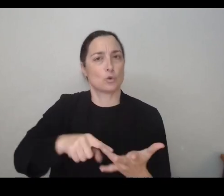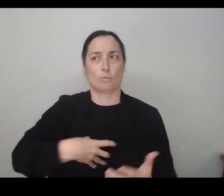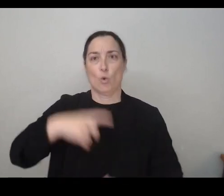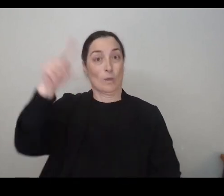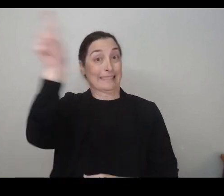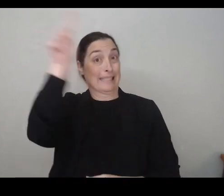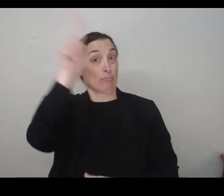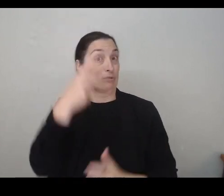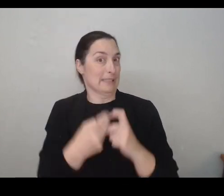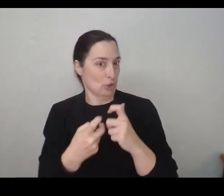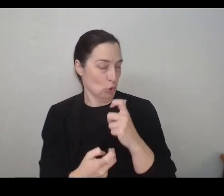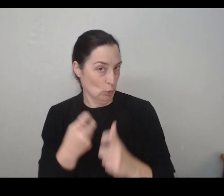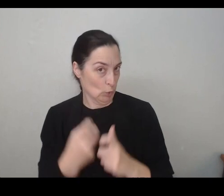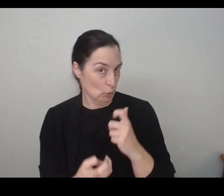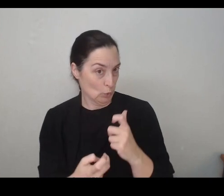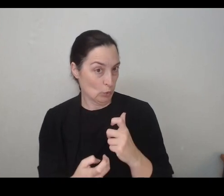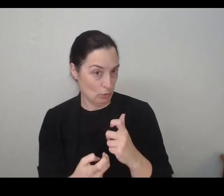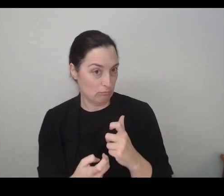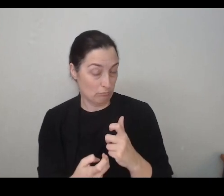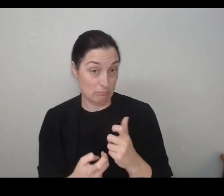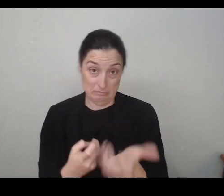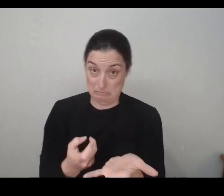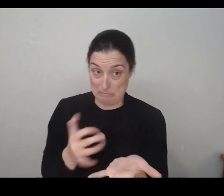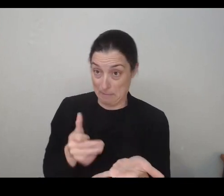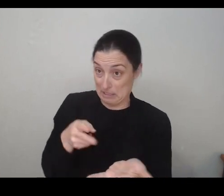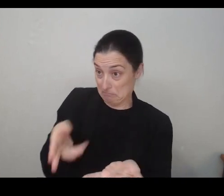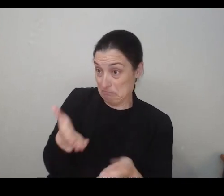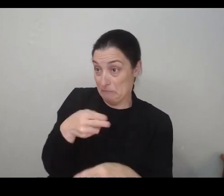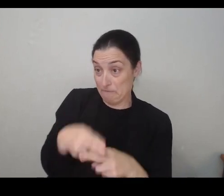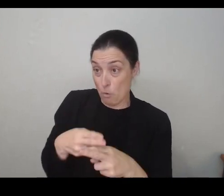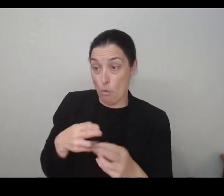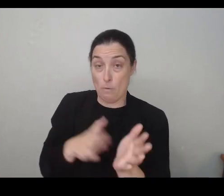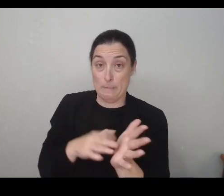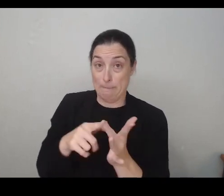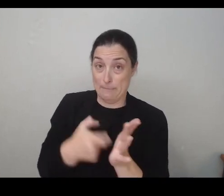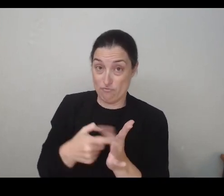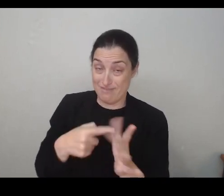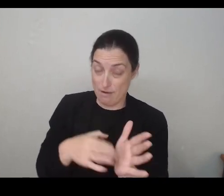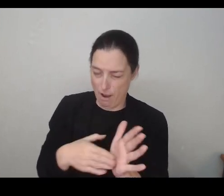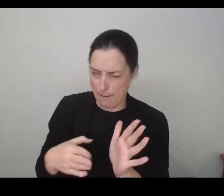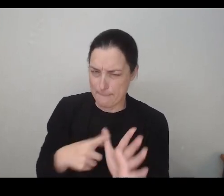and maybe this is mostly for Miriama or whoever, but what role does Gauguin's work play